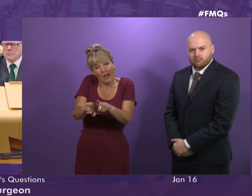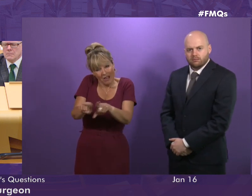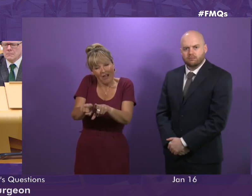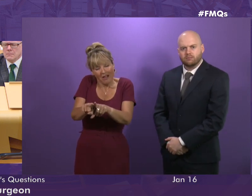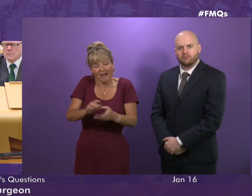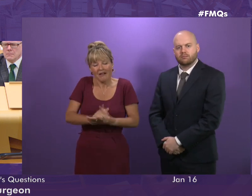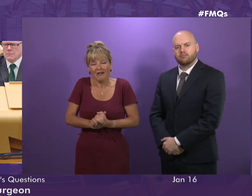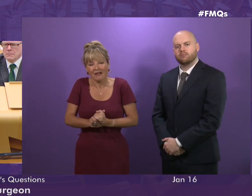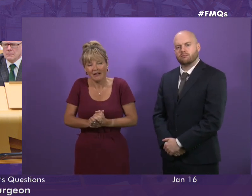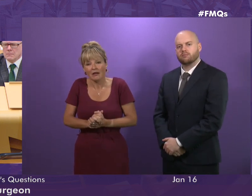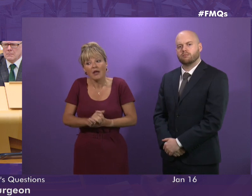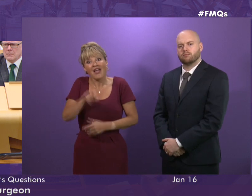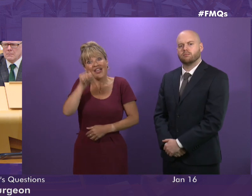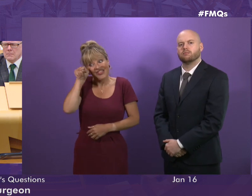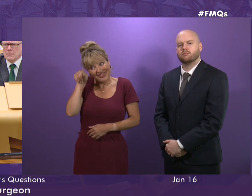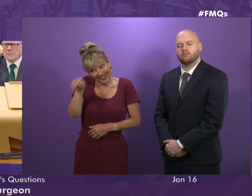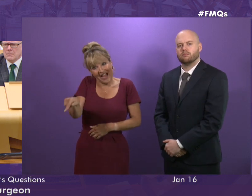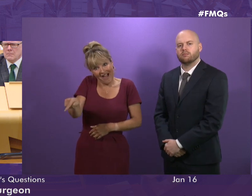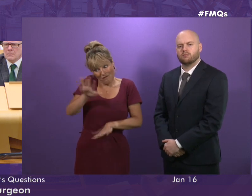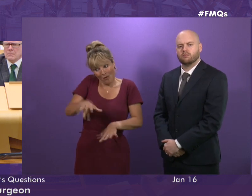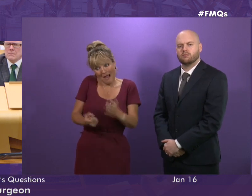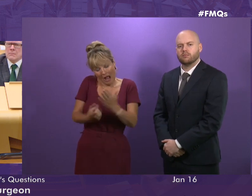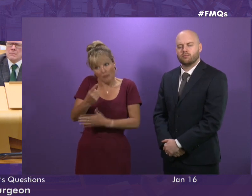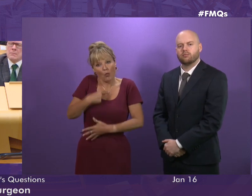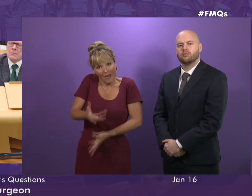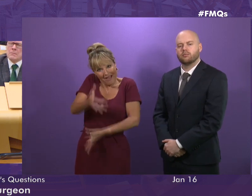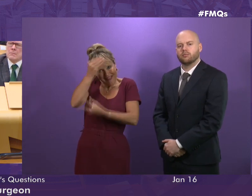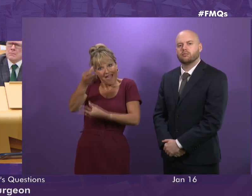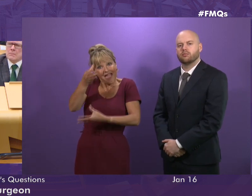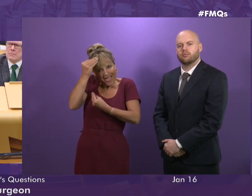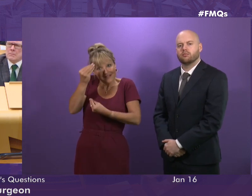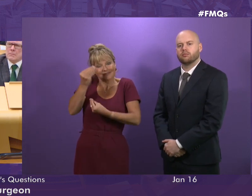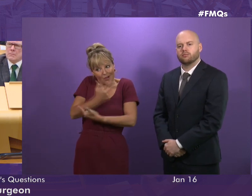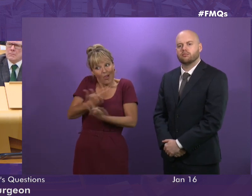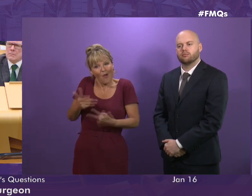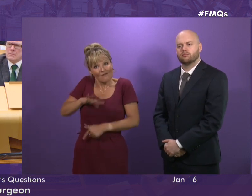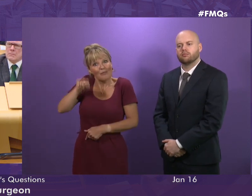A number of lessons have been learned. Whenever there is a request for a public inquiry, that